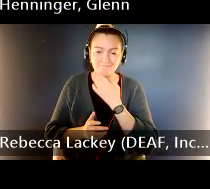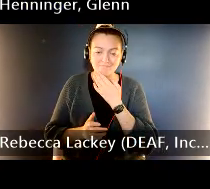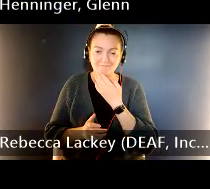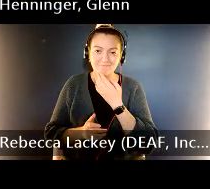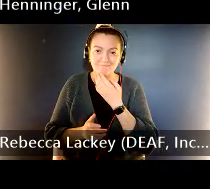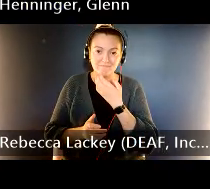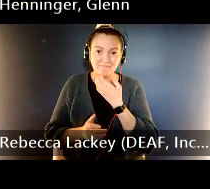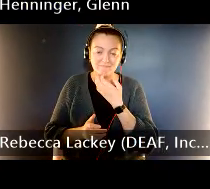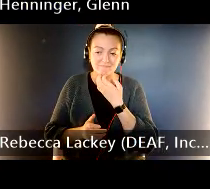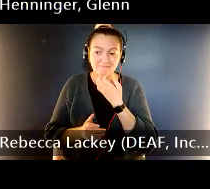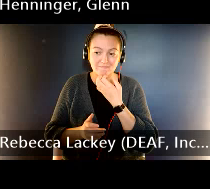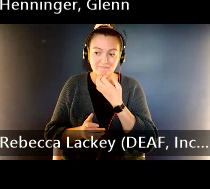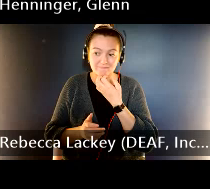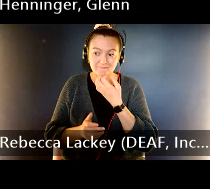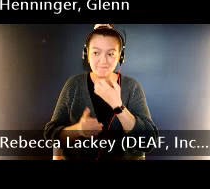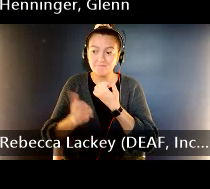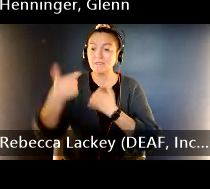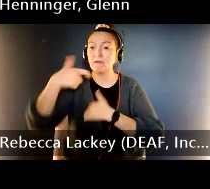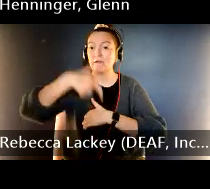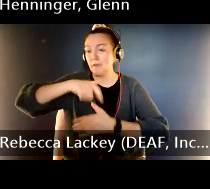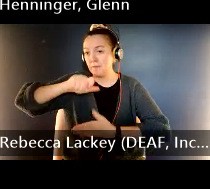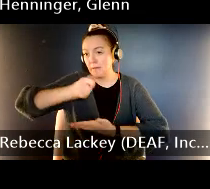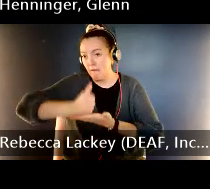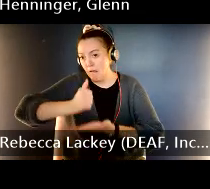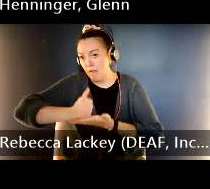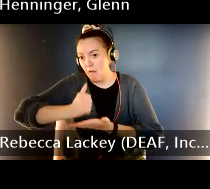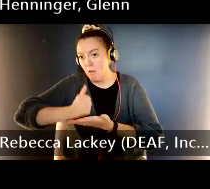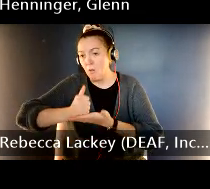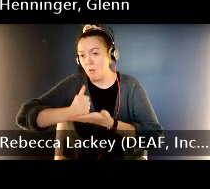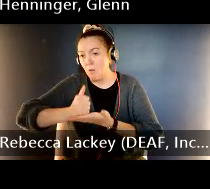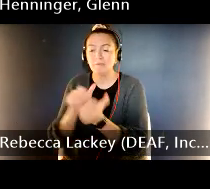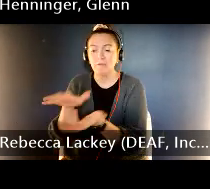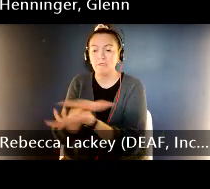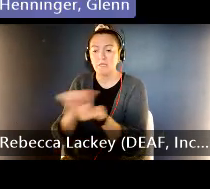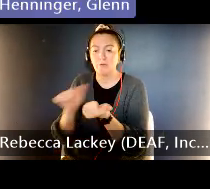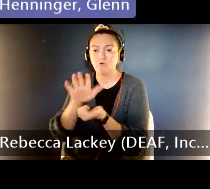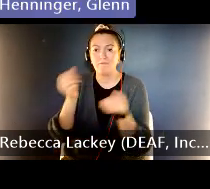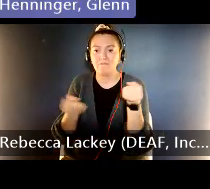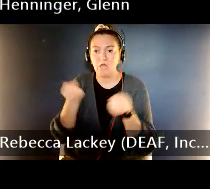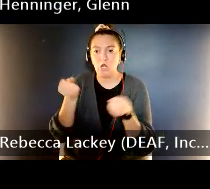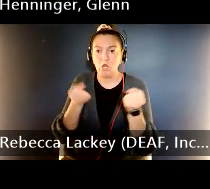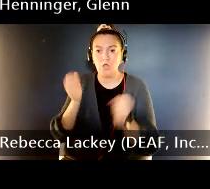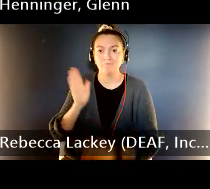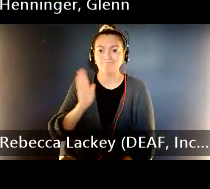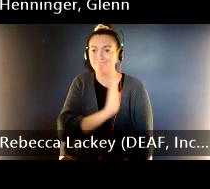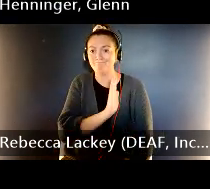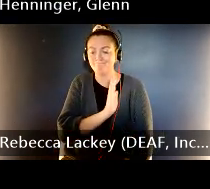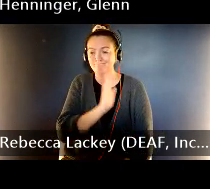Anytime you need assistance with the damage to your vehicle, those that's you can reach out to them.